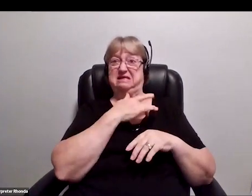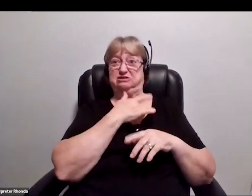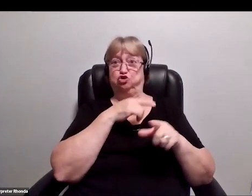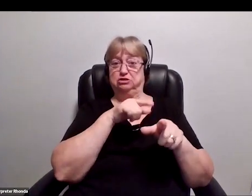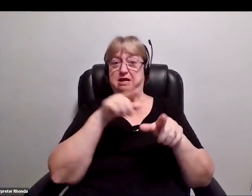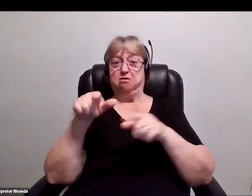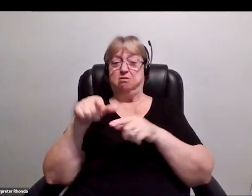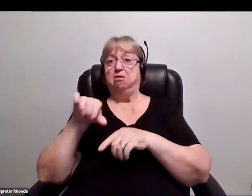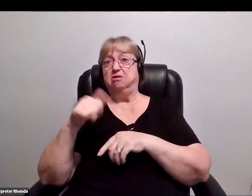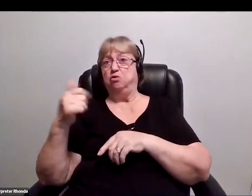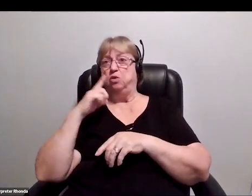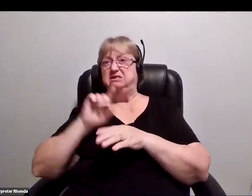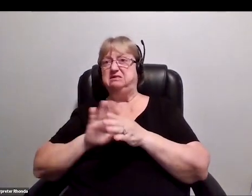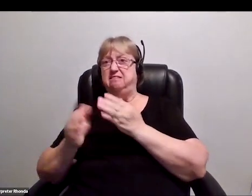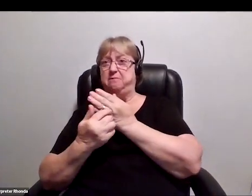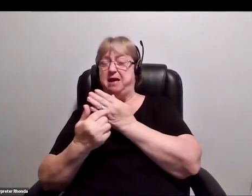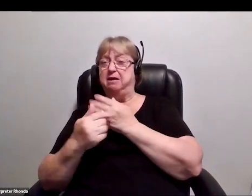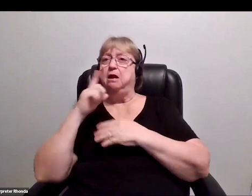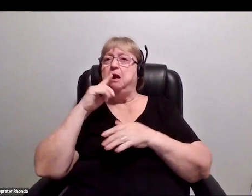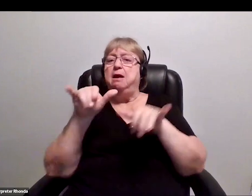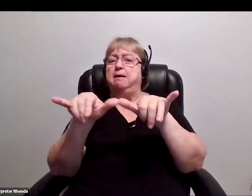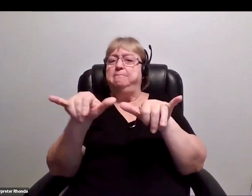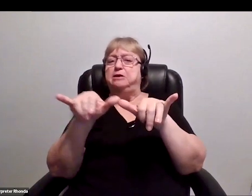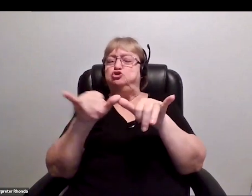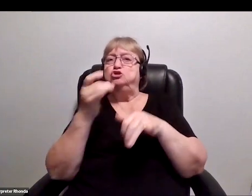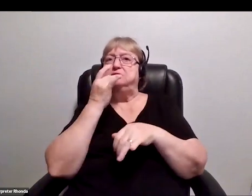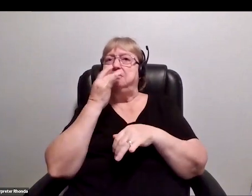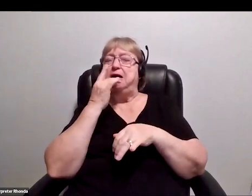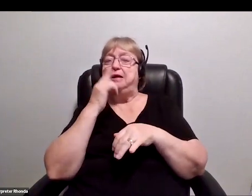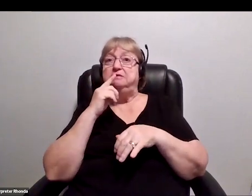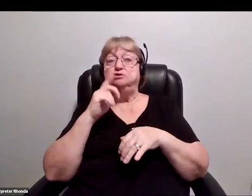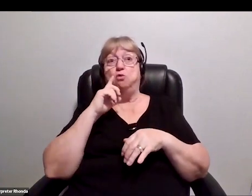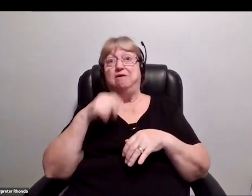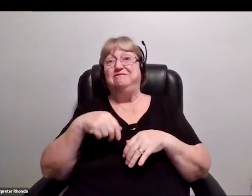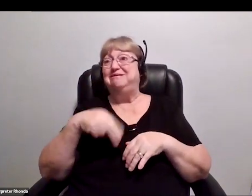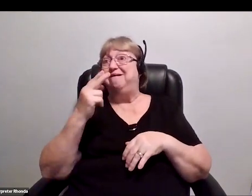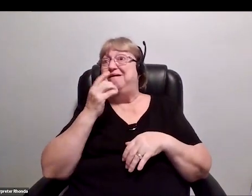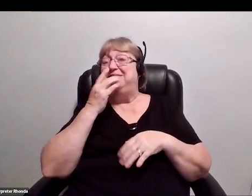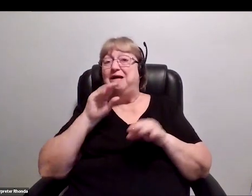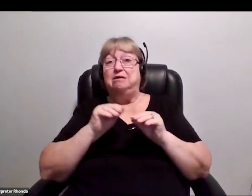It's basically just measuring the brightness of light. A bright sunny day is a high. It gets read in as a high number.